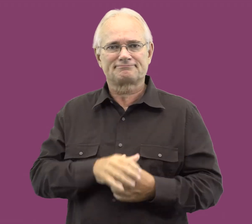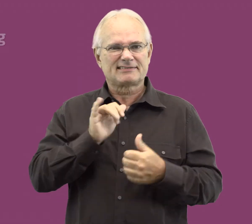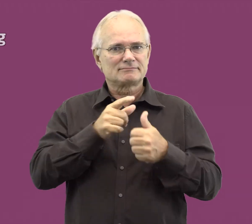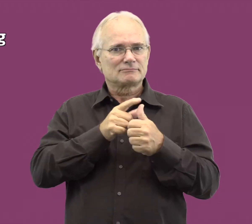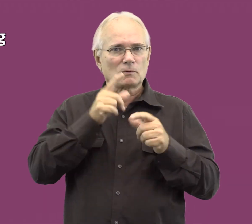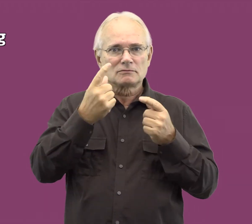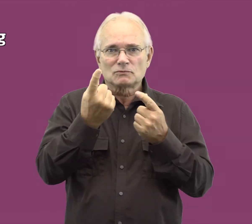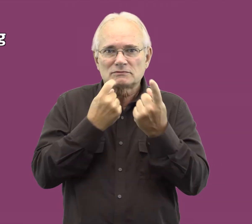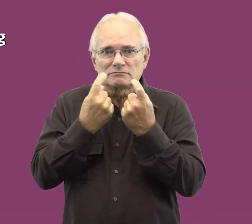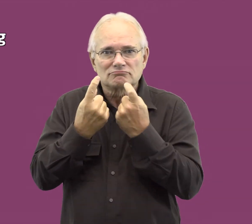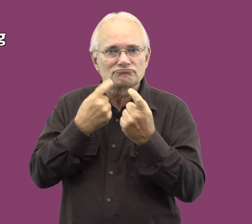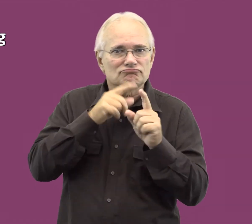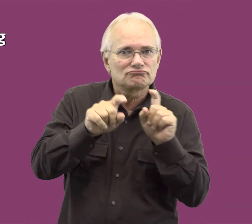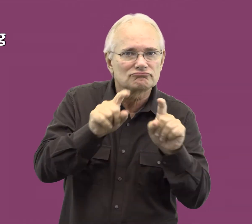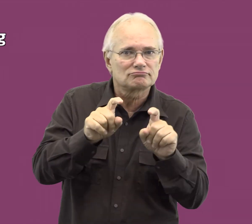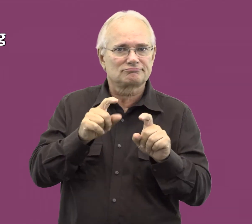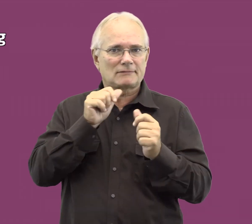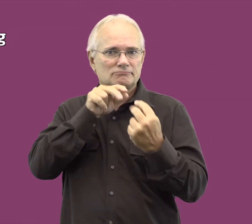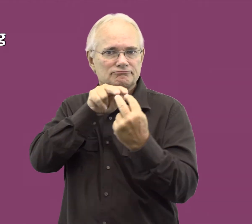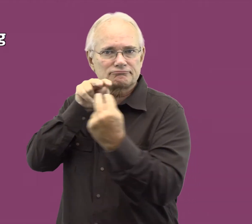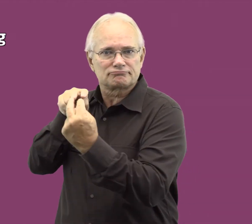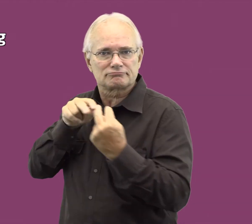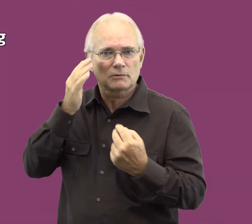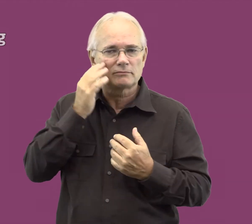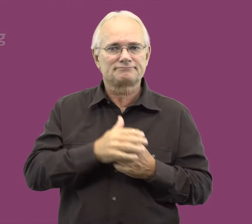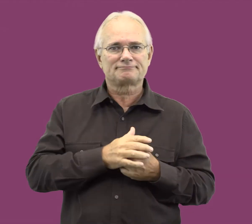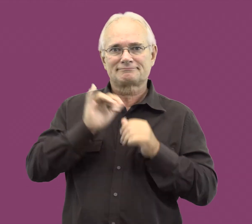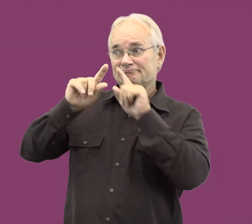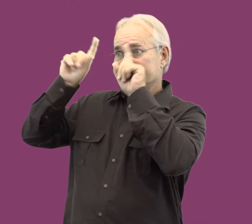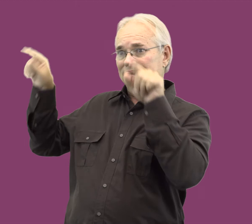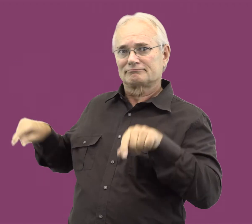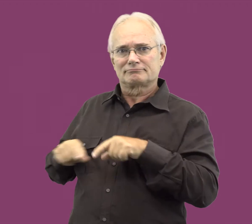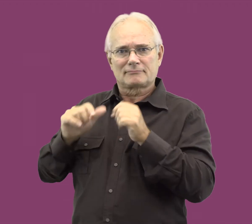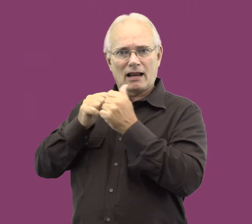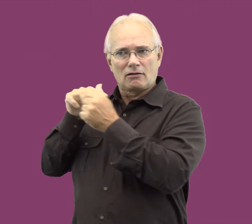You can practice eye gaze and joint attention during your questioning,